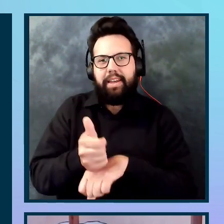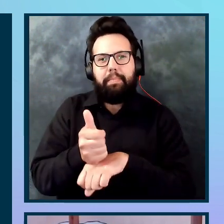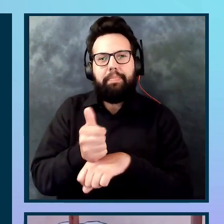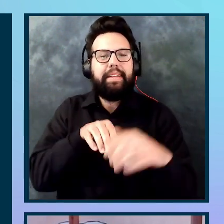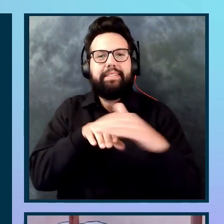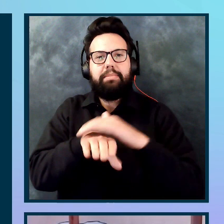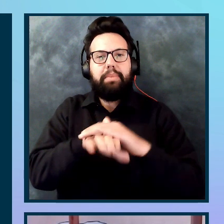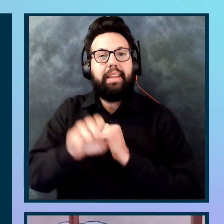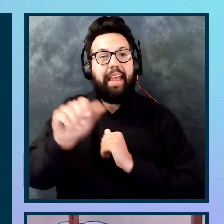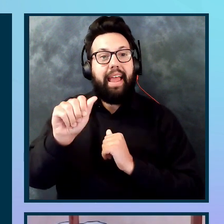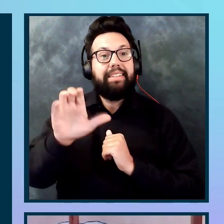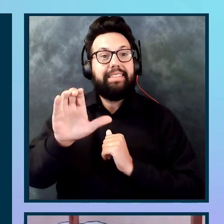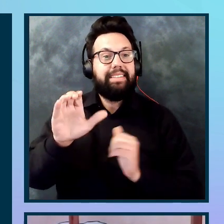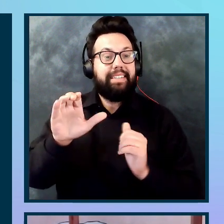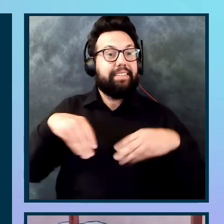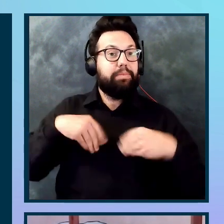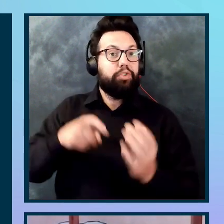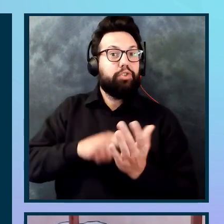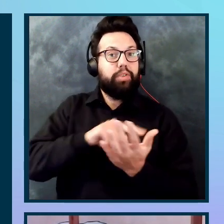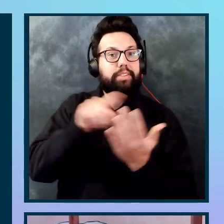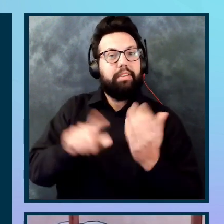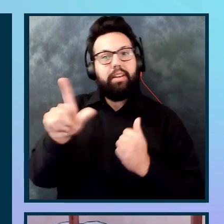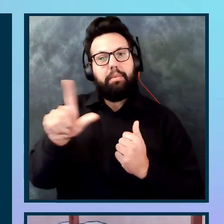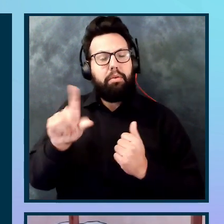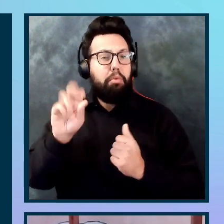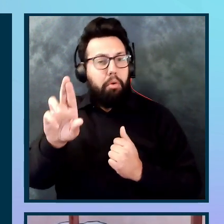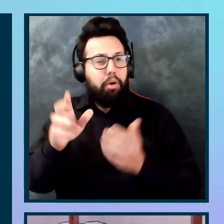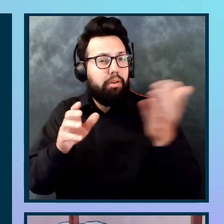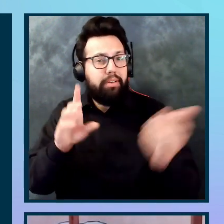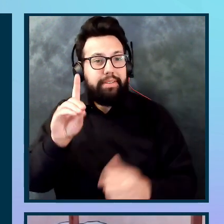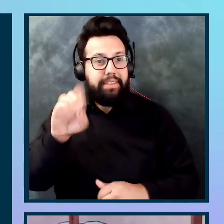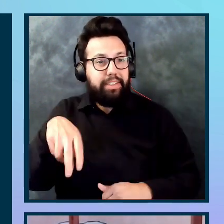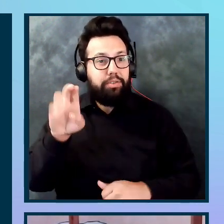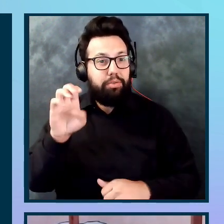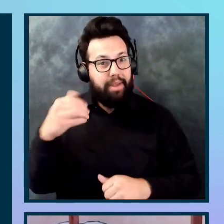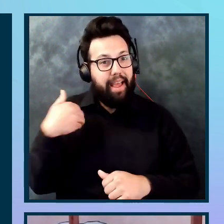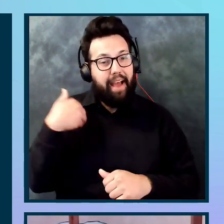You could also leverage Deque's accessibility coaching program. We have resources and coaches